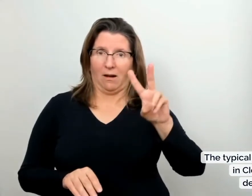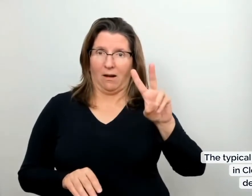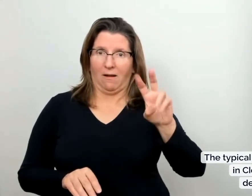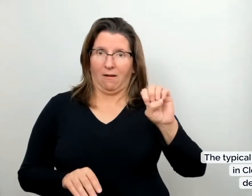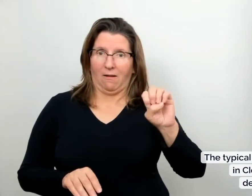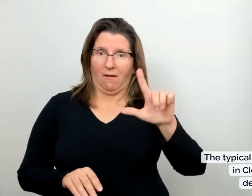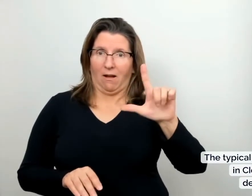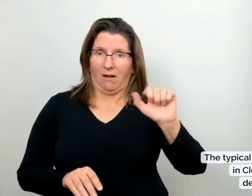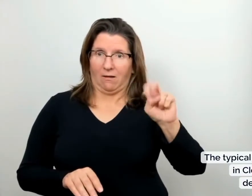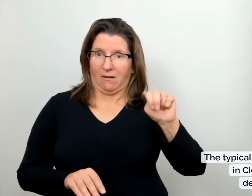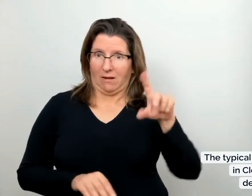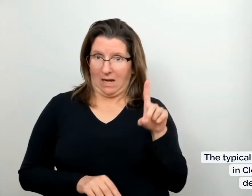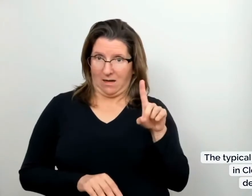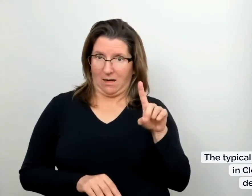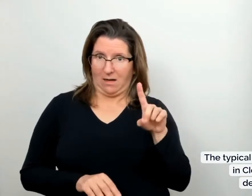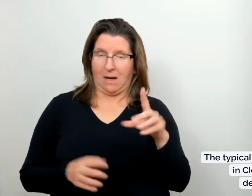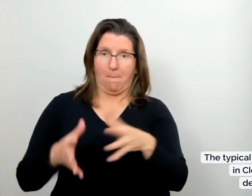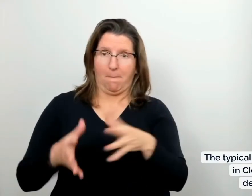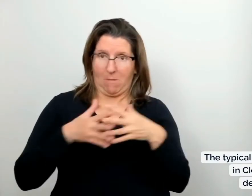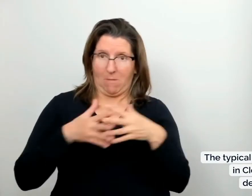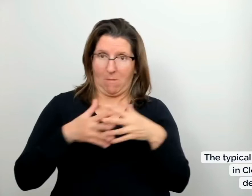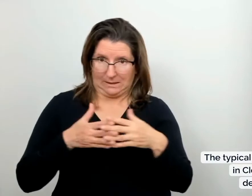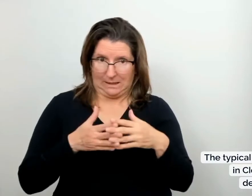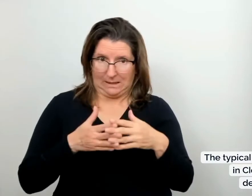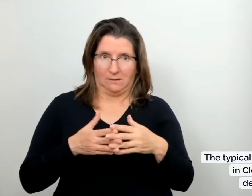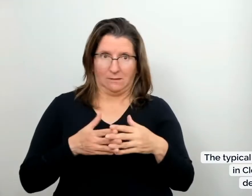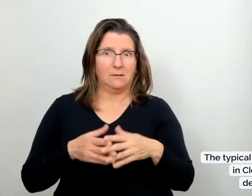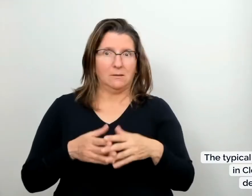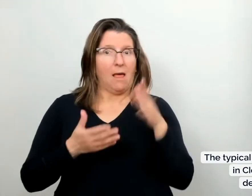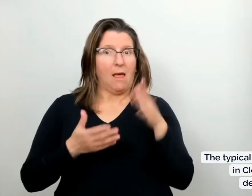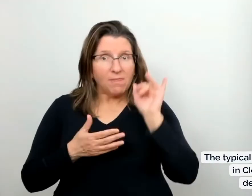"Norma" resides in a museum in Cleveland, Ohio.